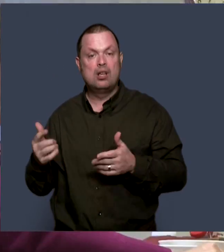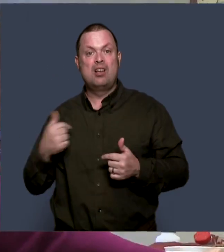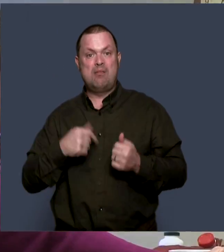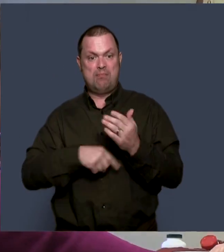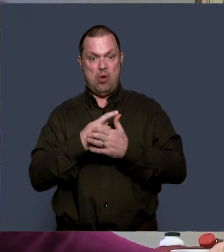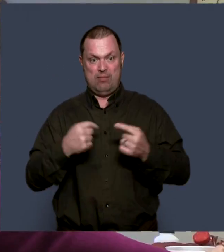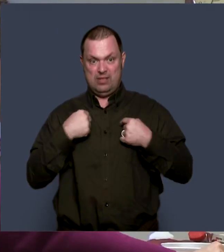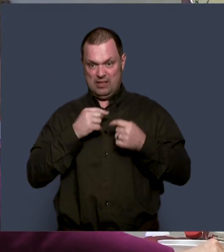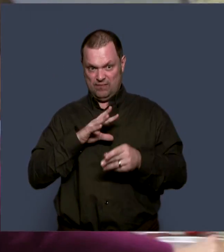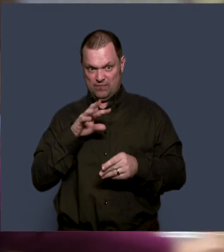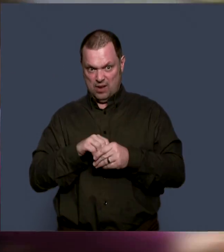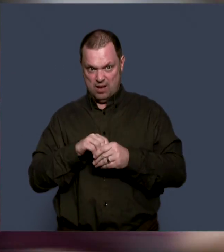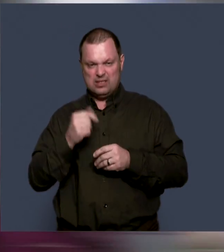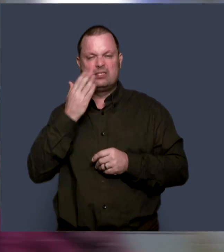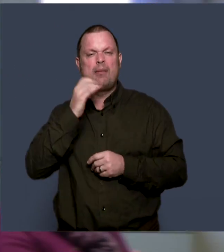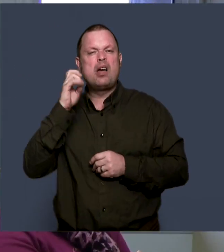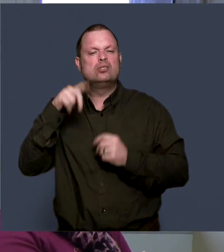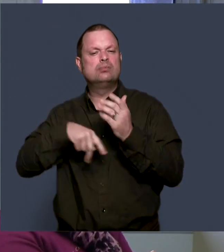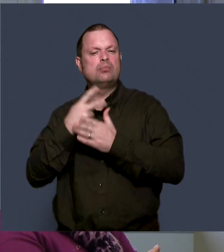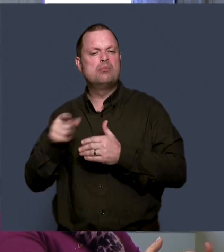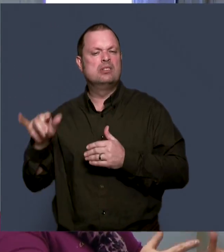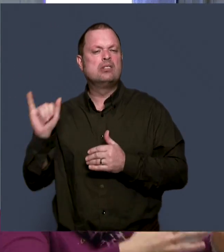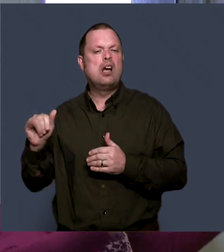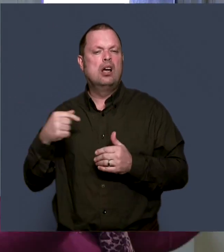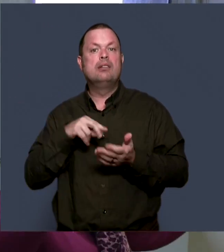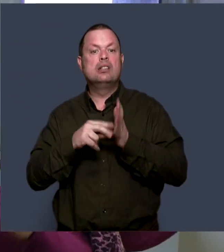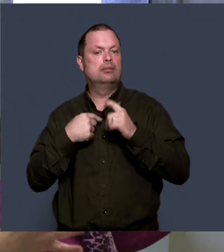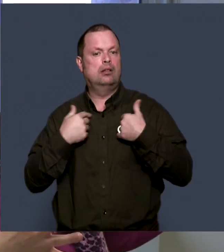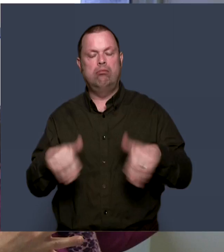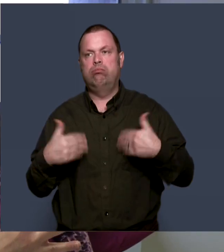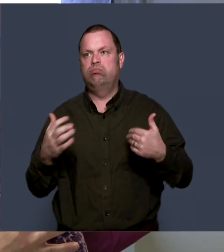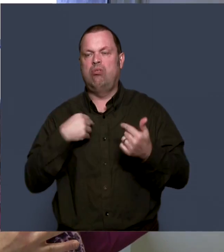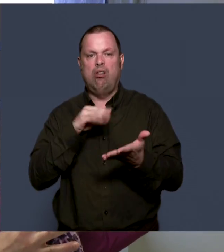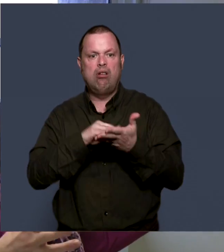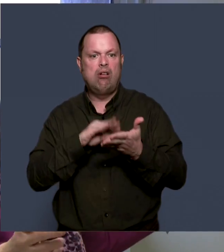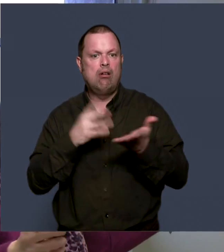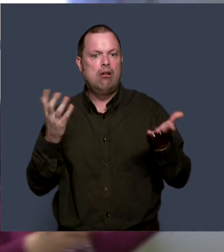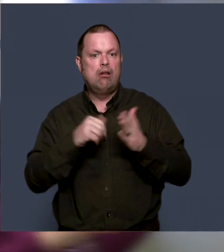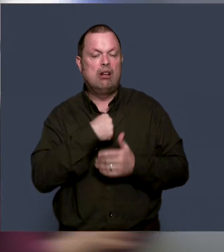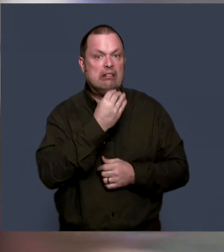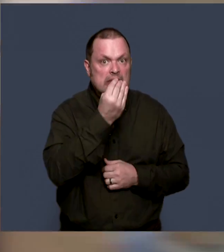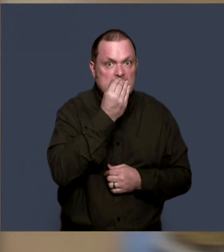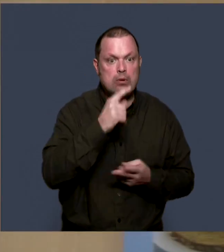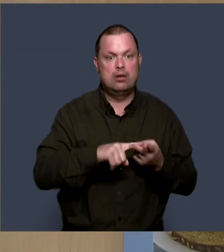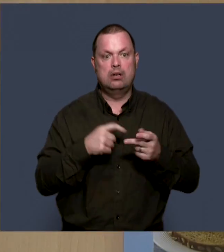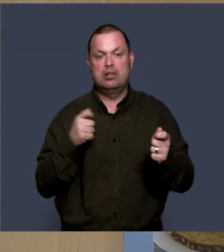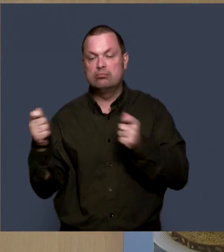help me learn what I could eat, how I could monitor my blood sugar,